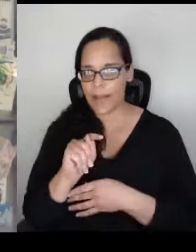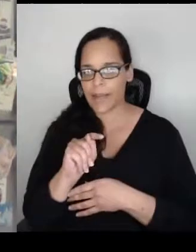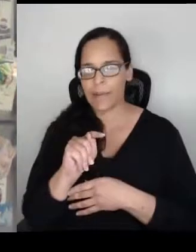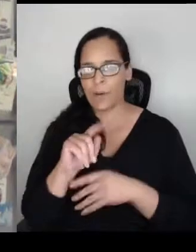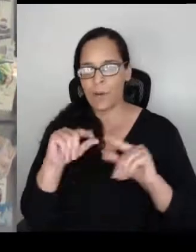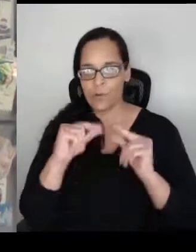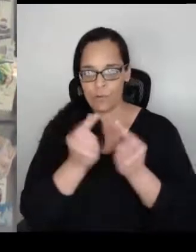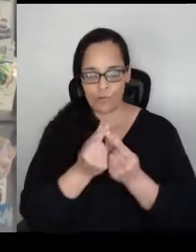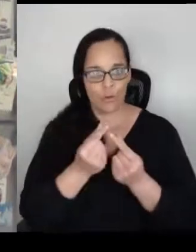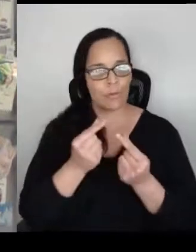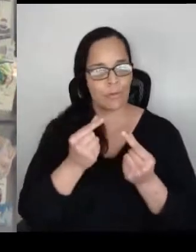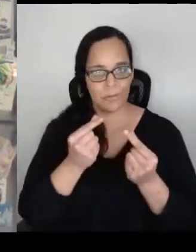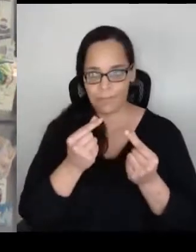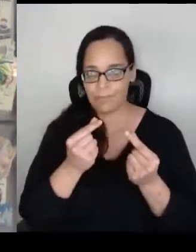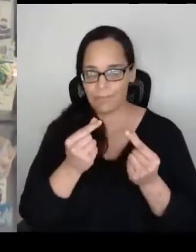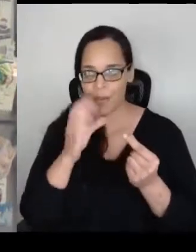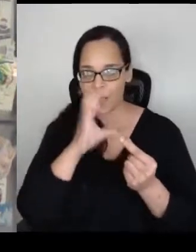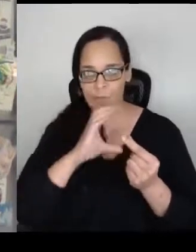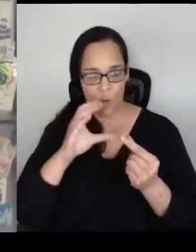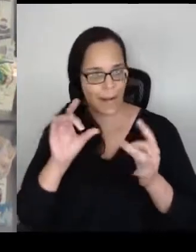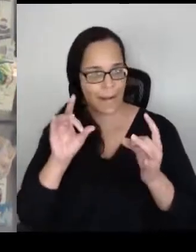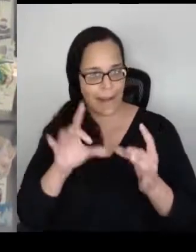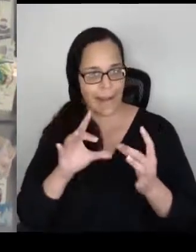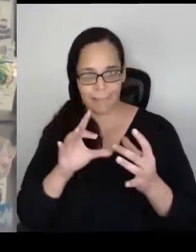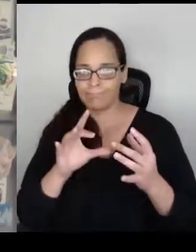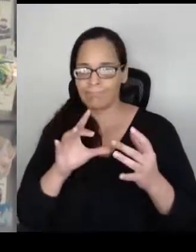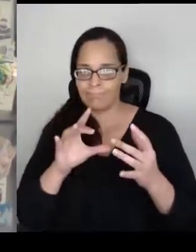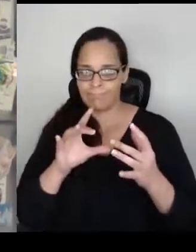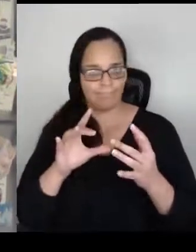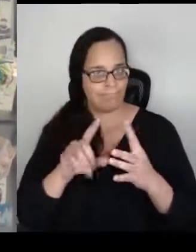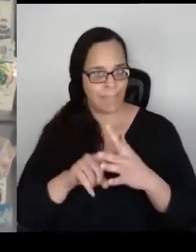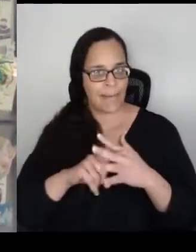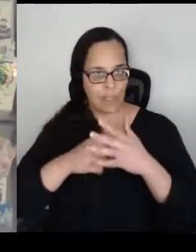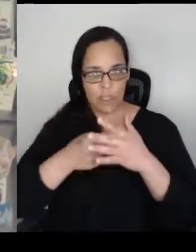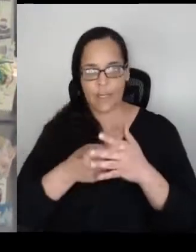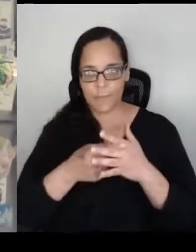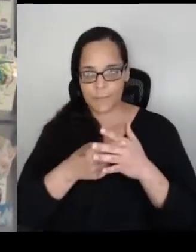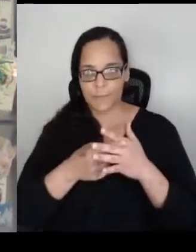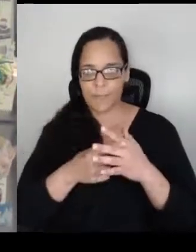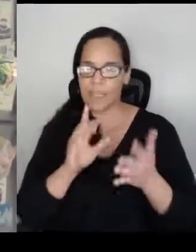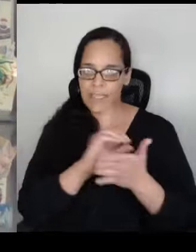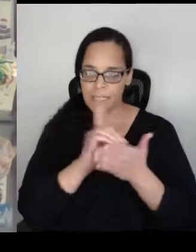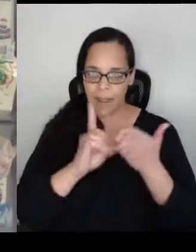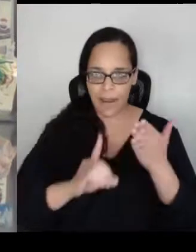exploring hate, anti-Semitism, racism and extremism, covers the urgent issues we are grappling